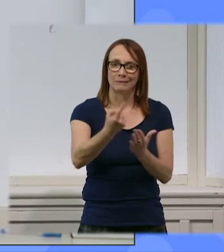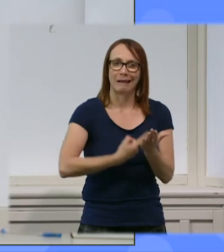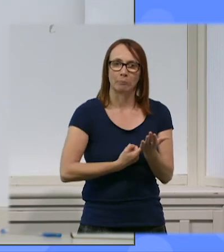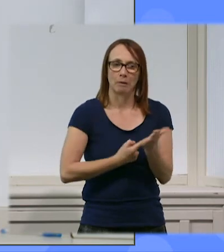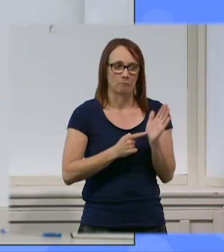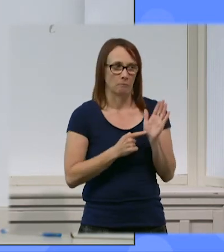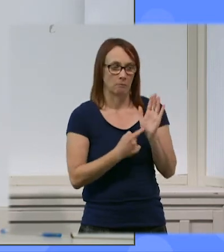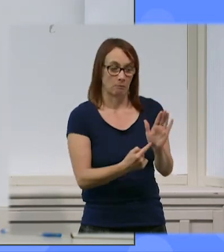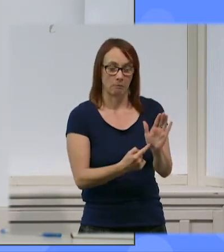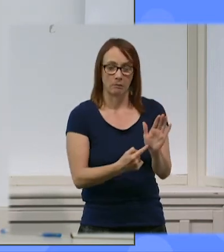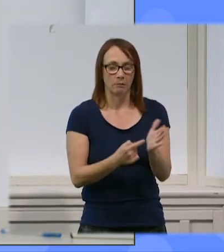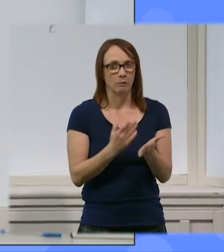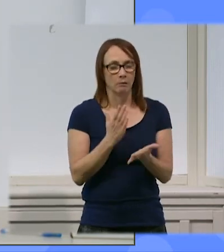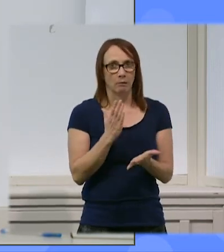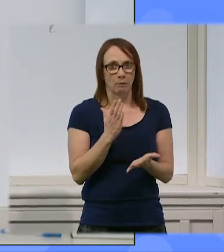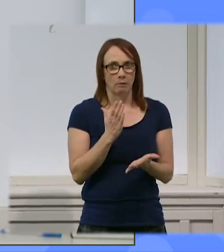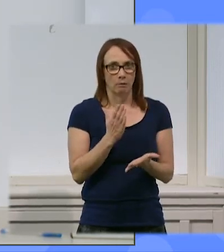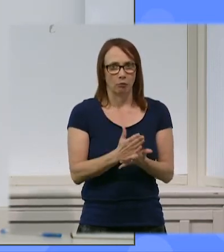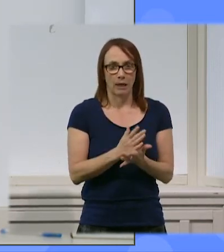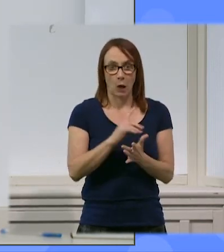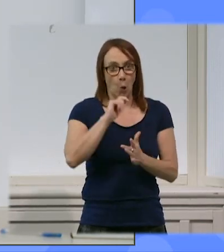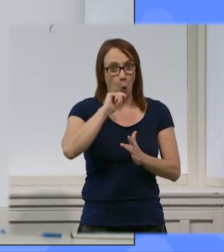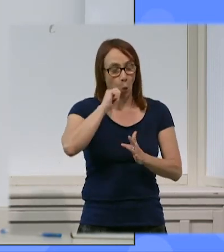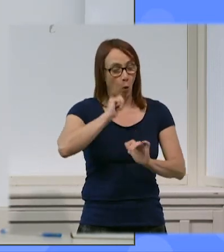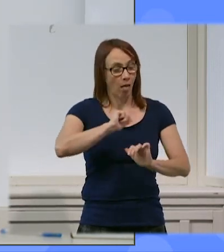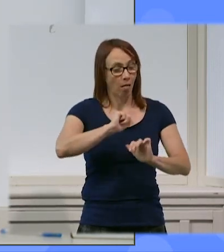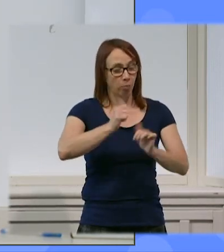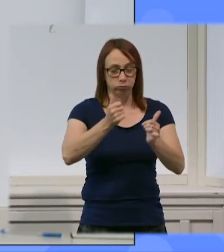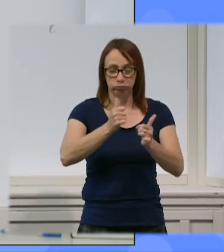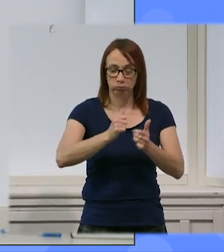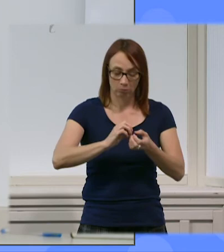statement that you put together and crafted so well and and it's a huge